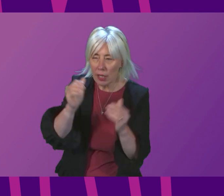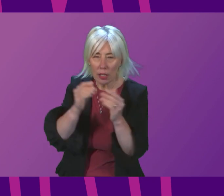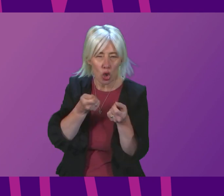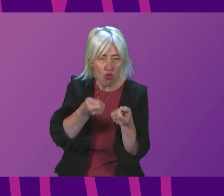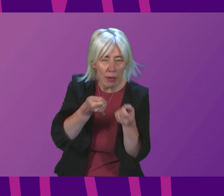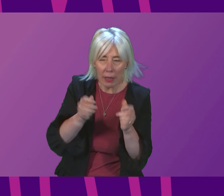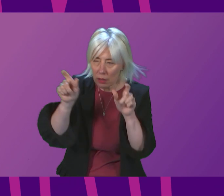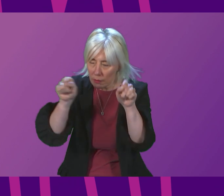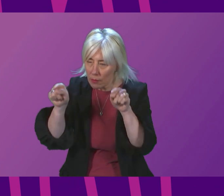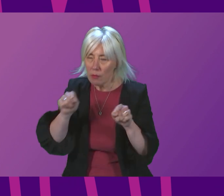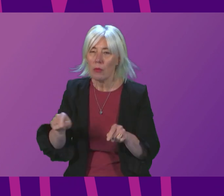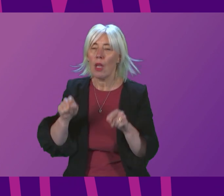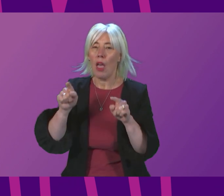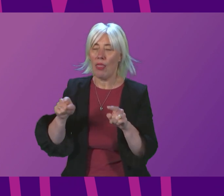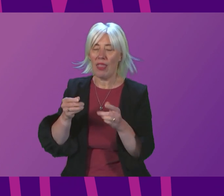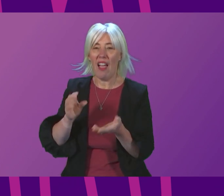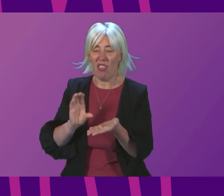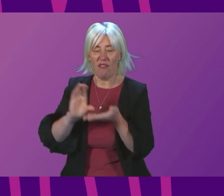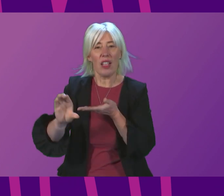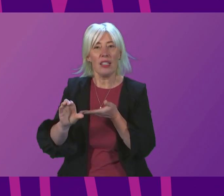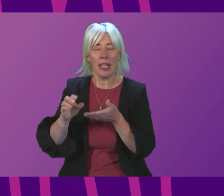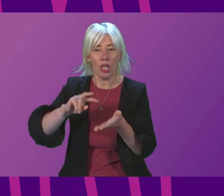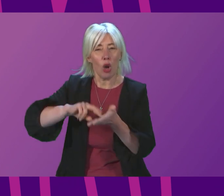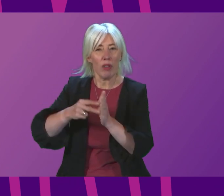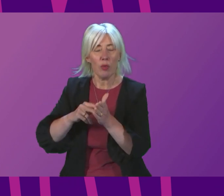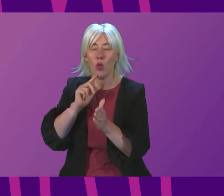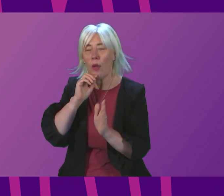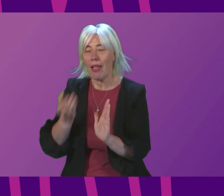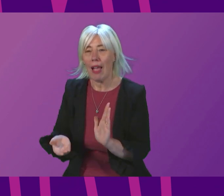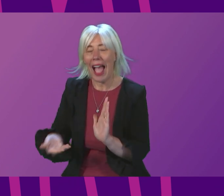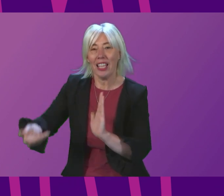That multiplier funding arrangement will see additional investment in dentistry increase